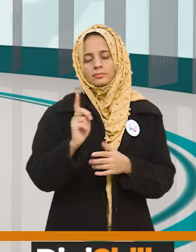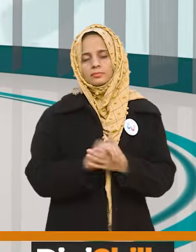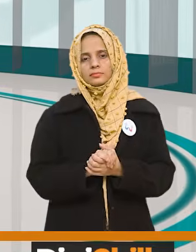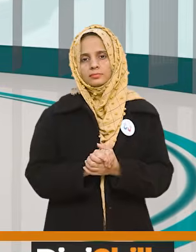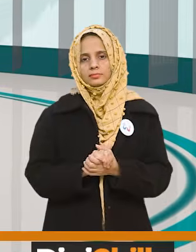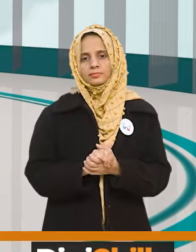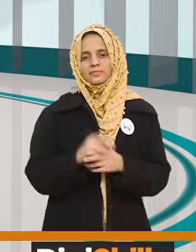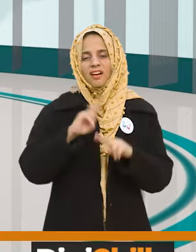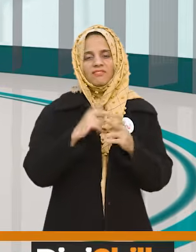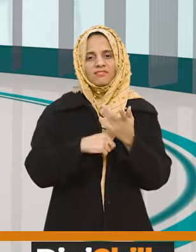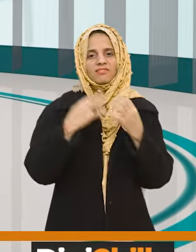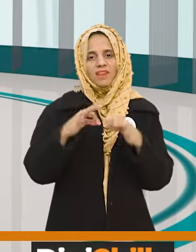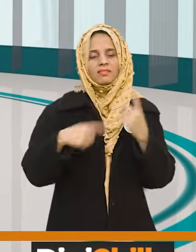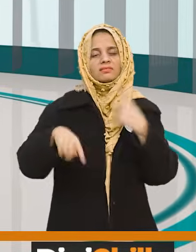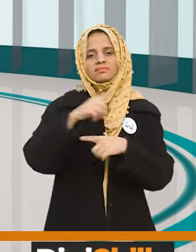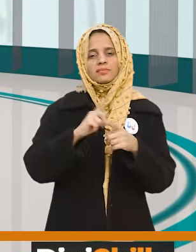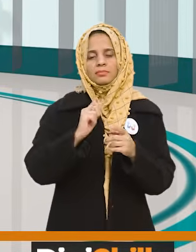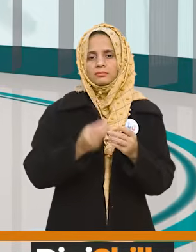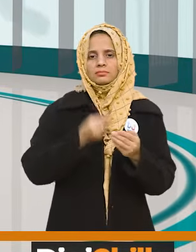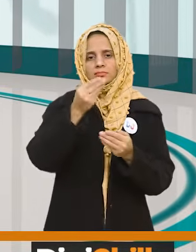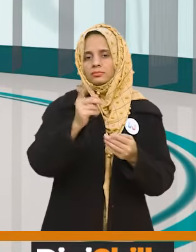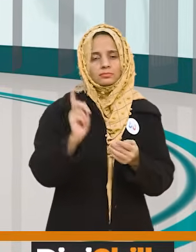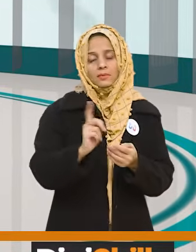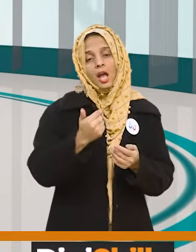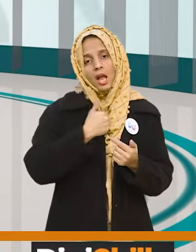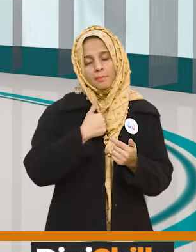I am not saying that there will be no invoice on the freelance marketplace, it will also be there.